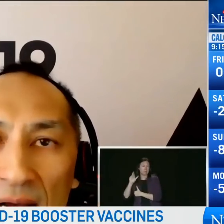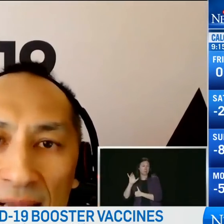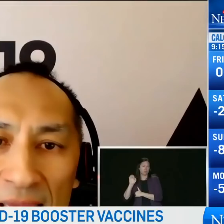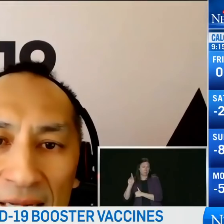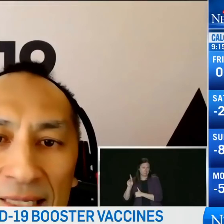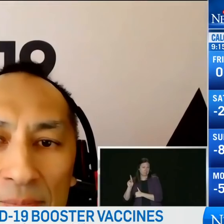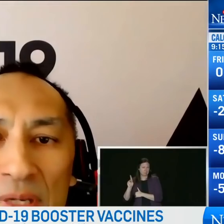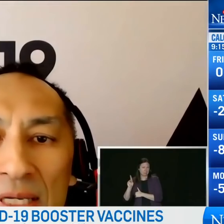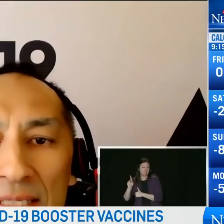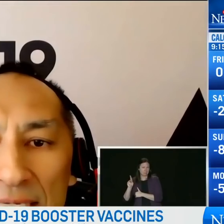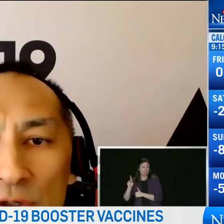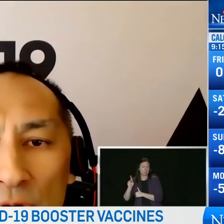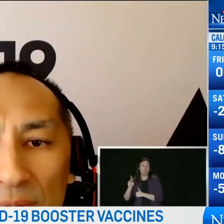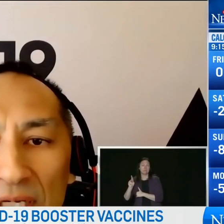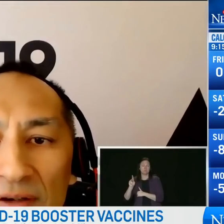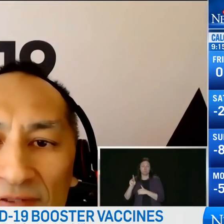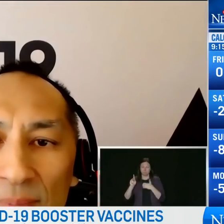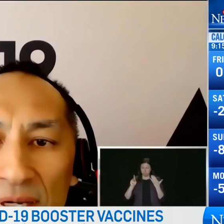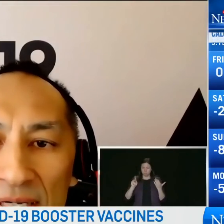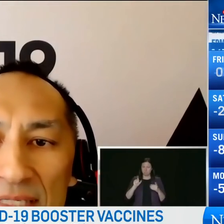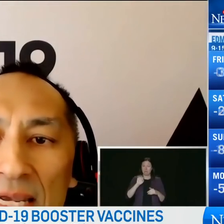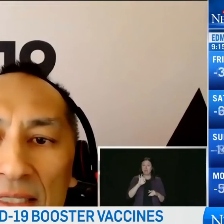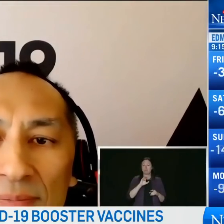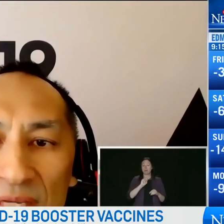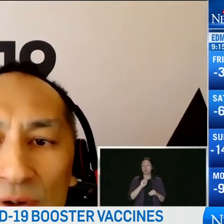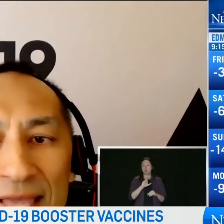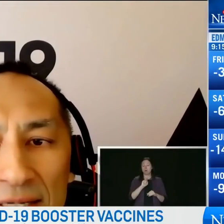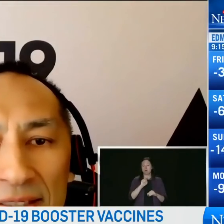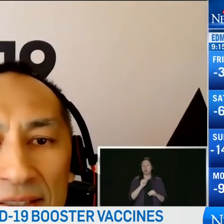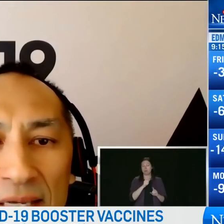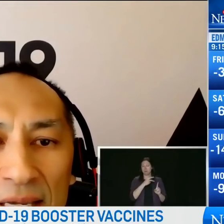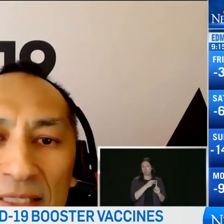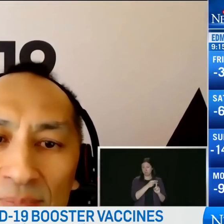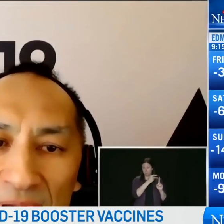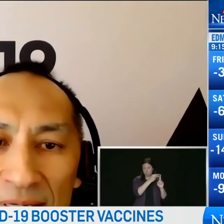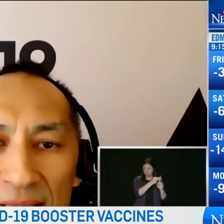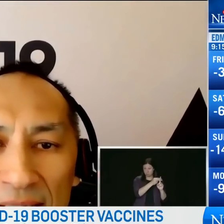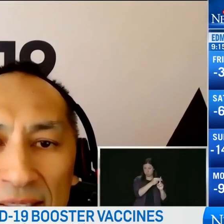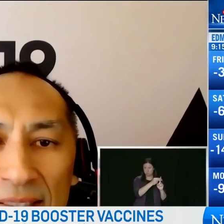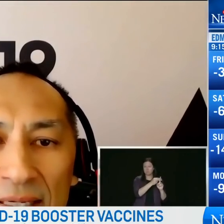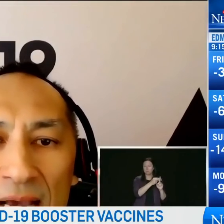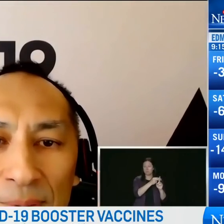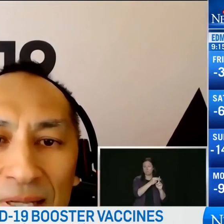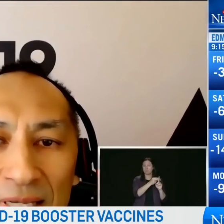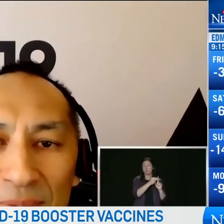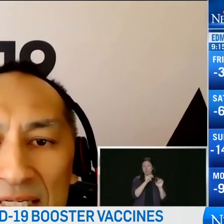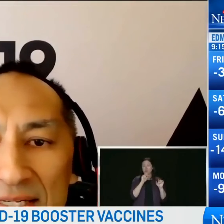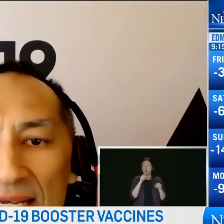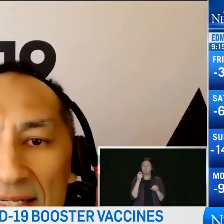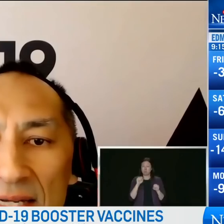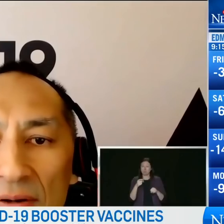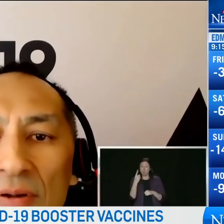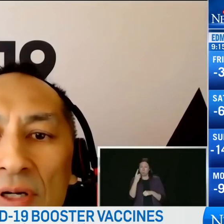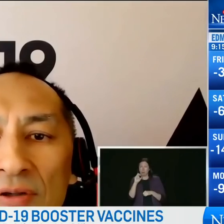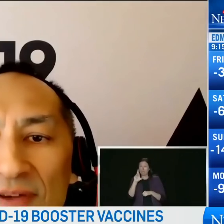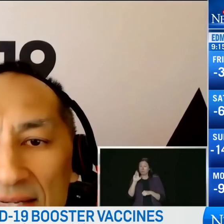OUTWEIGH ANY POTENTIAL RISKS OF